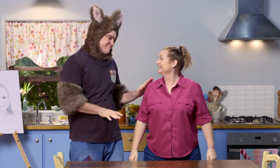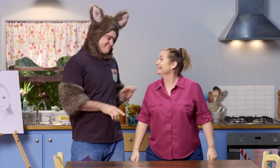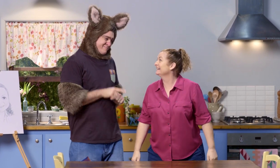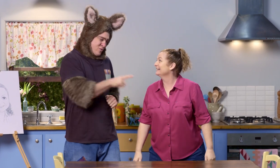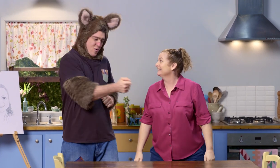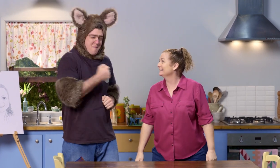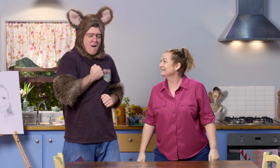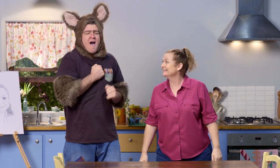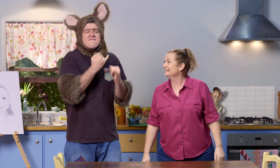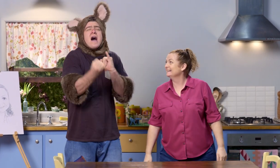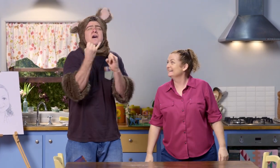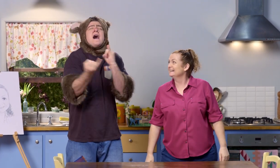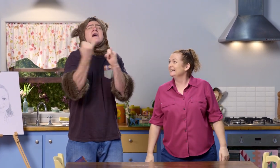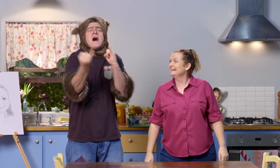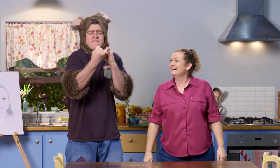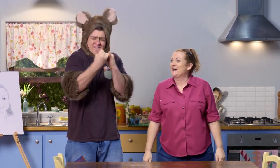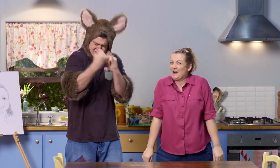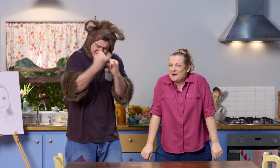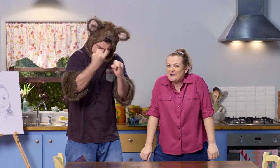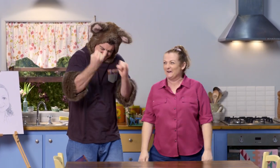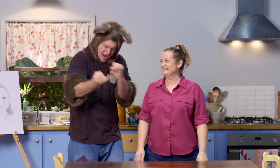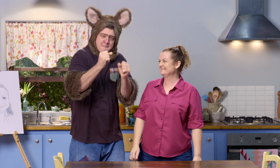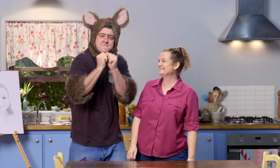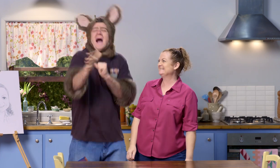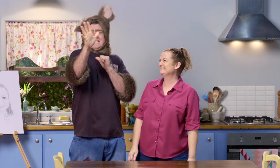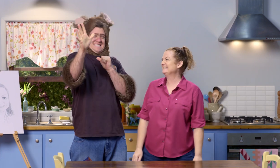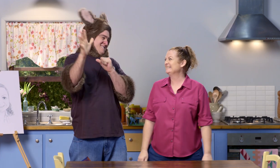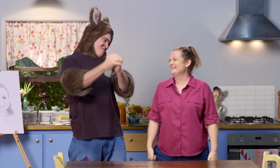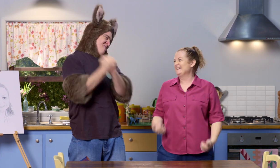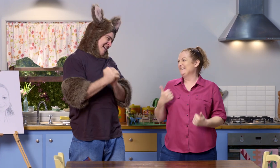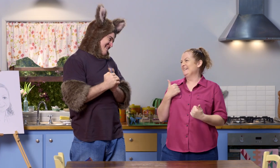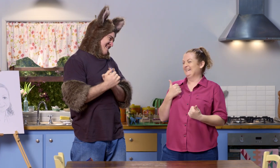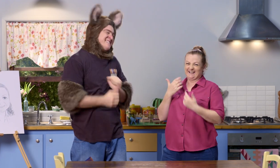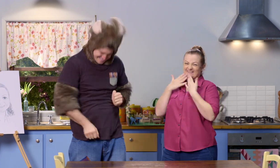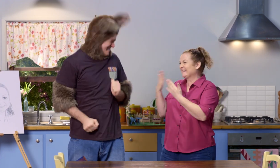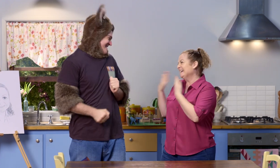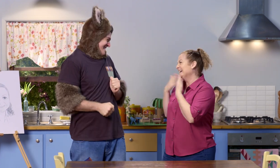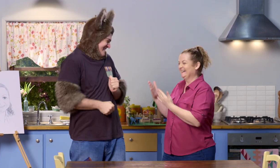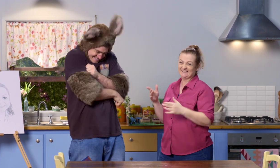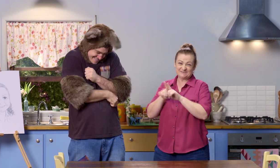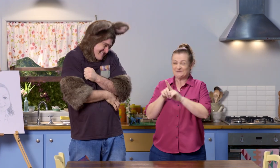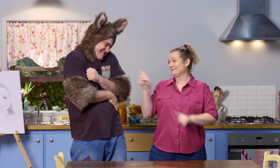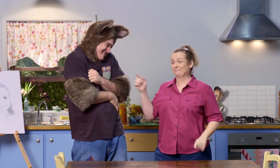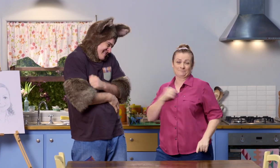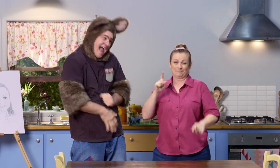Sally, you are my very, very, very, very, very, very, very, very best friend. Oh, thank you, Possum.